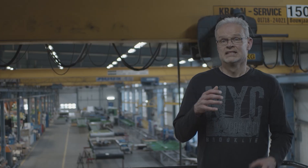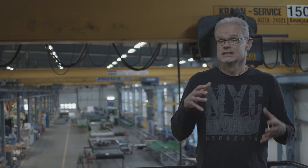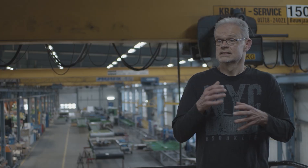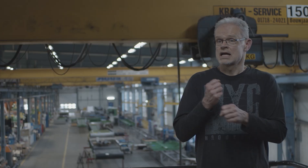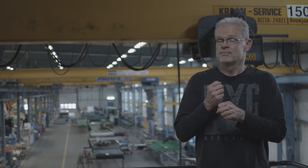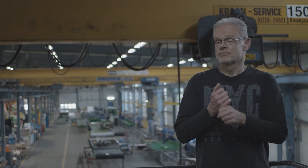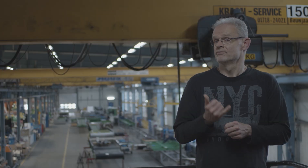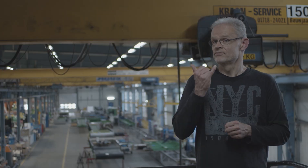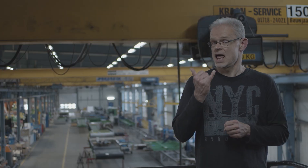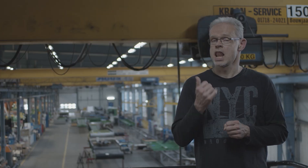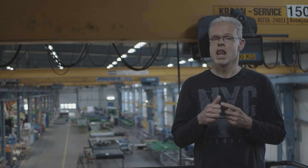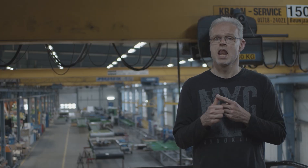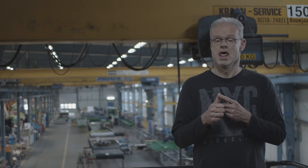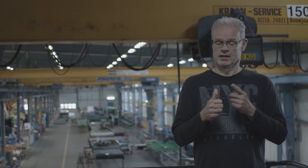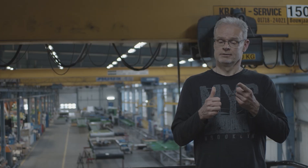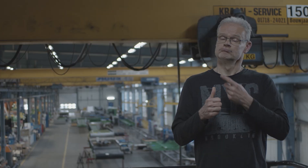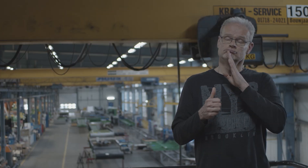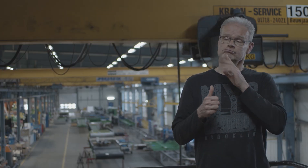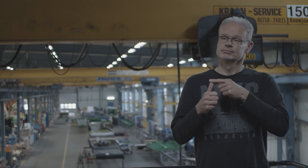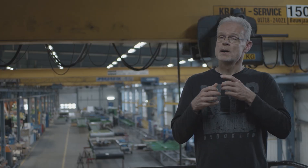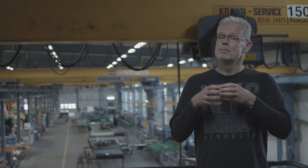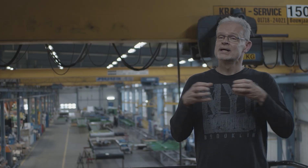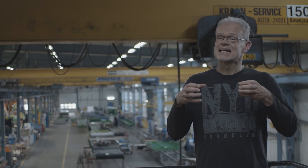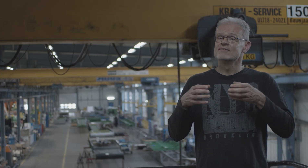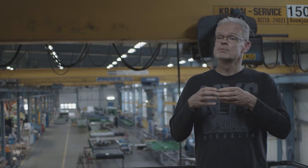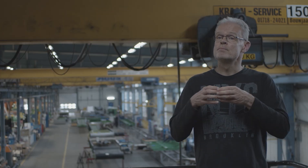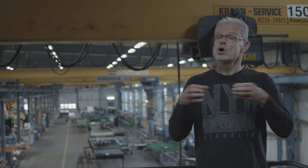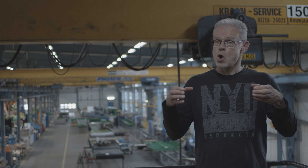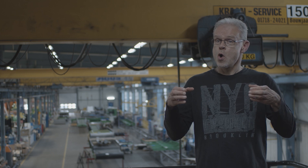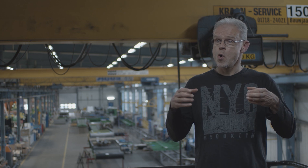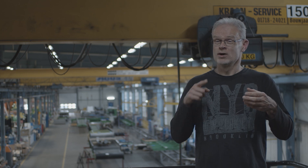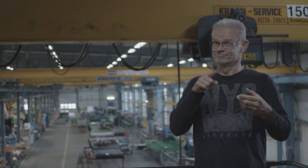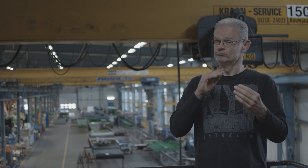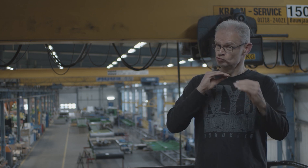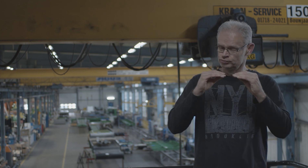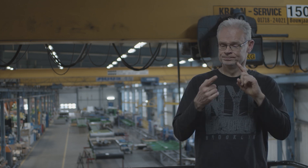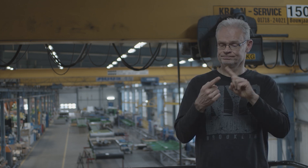I often work with others. For example, I consult with the business office,